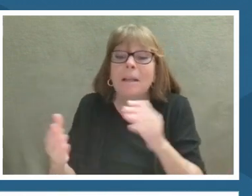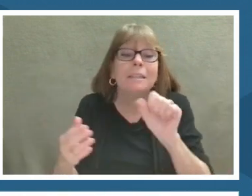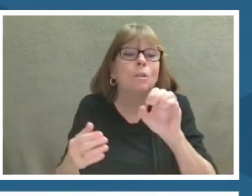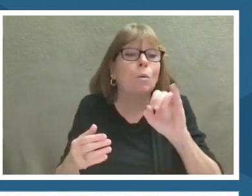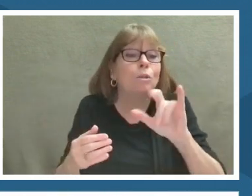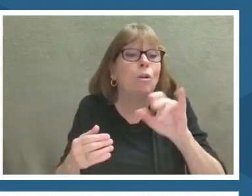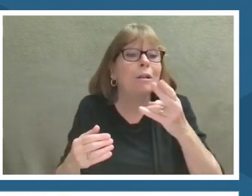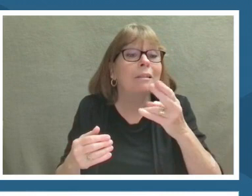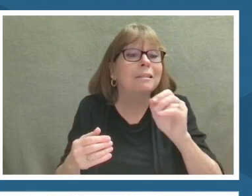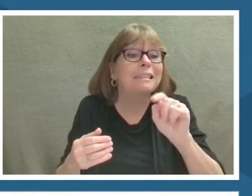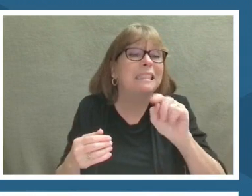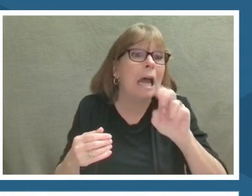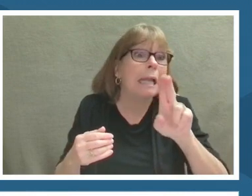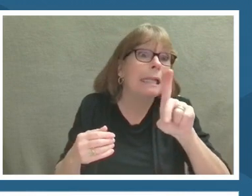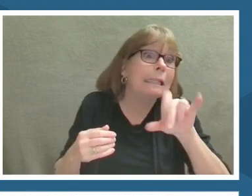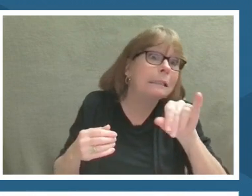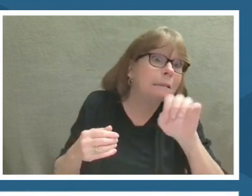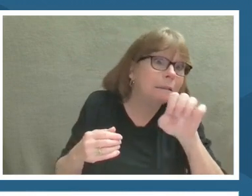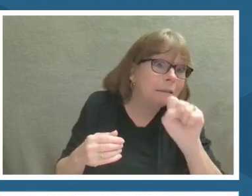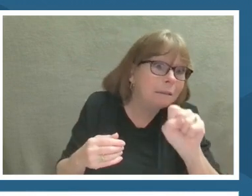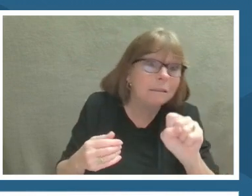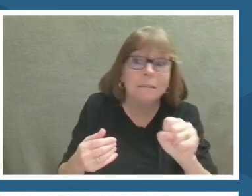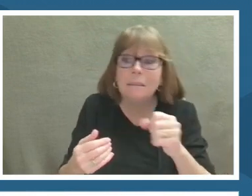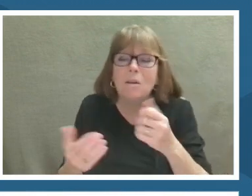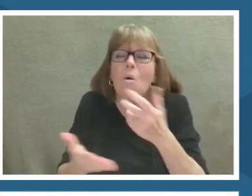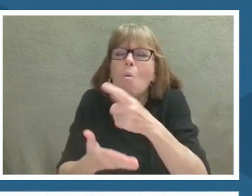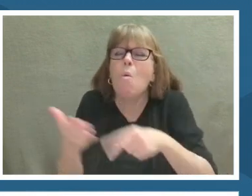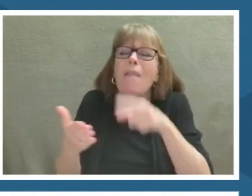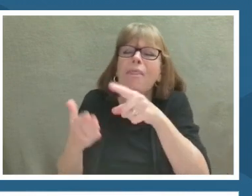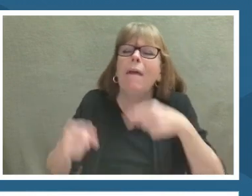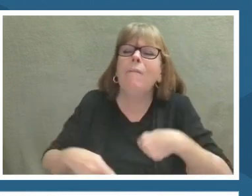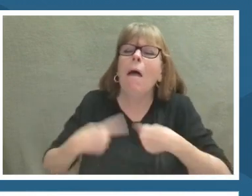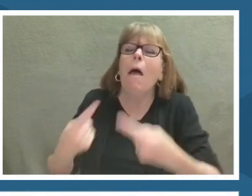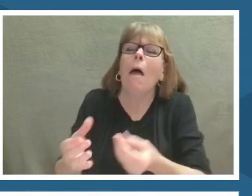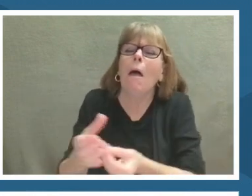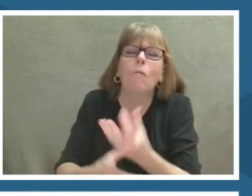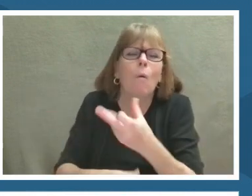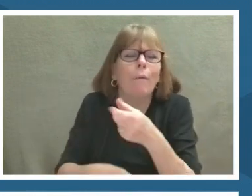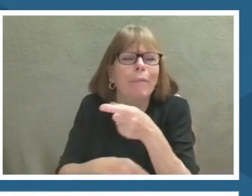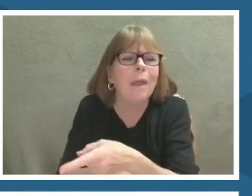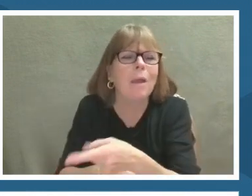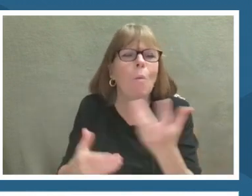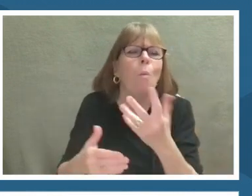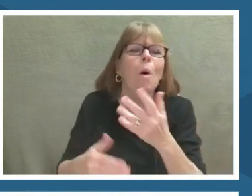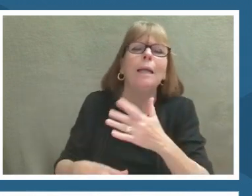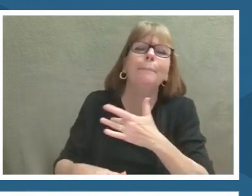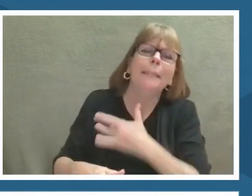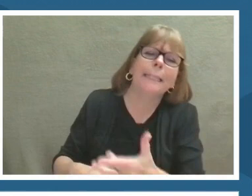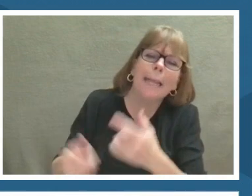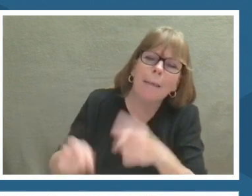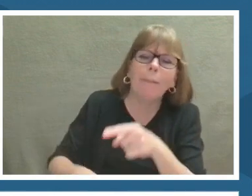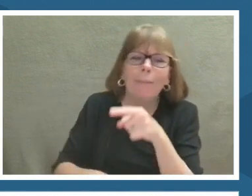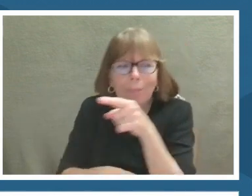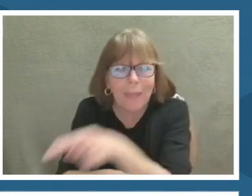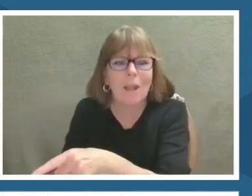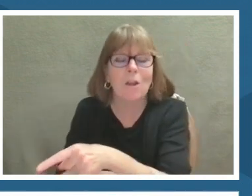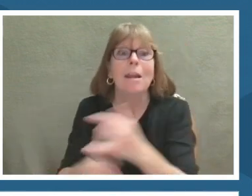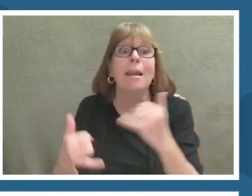historically uh been used in this area in agriculture but and they're starting